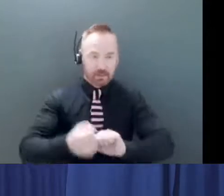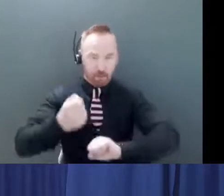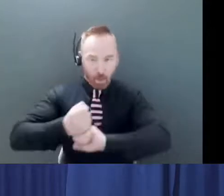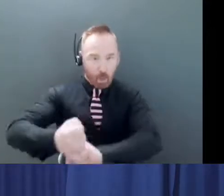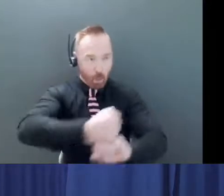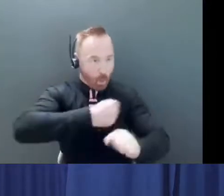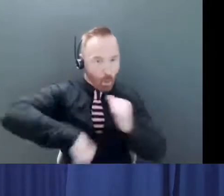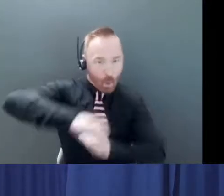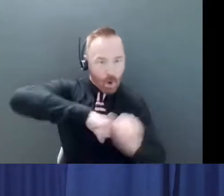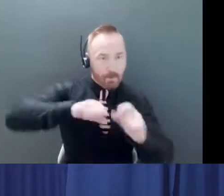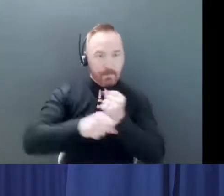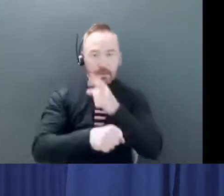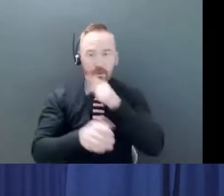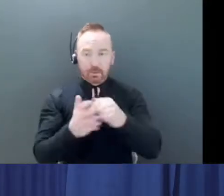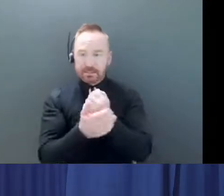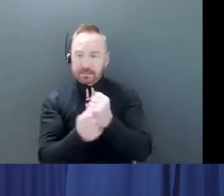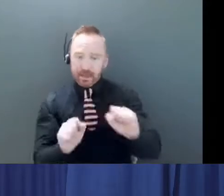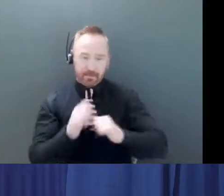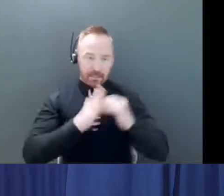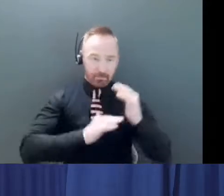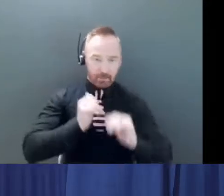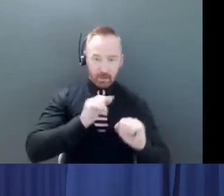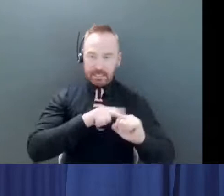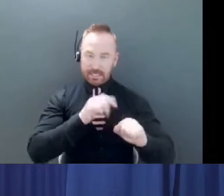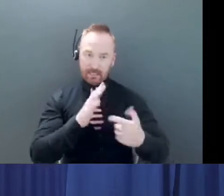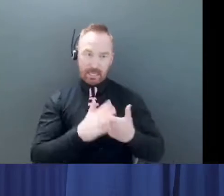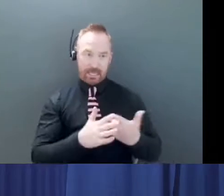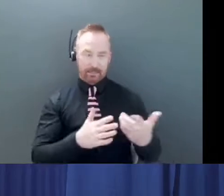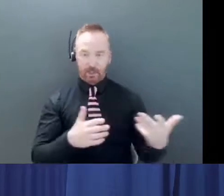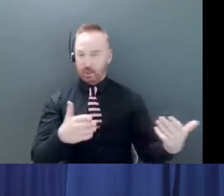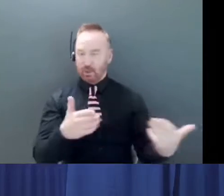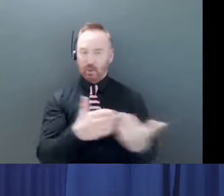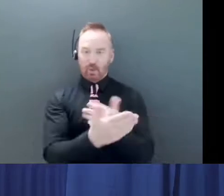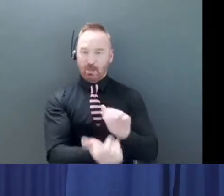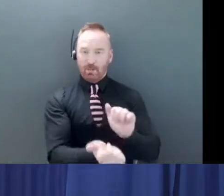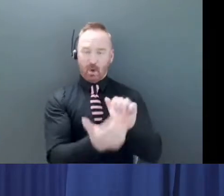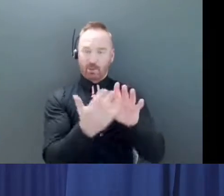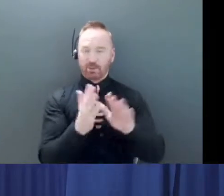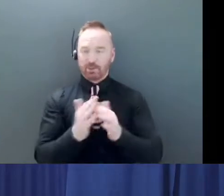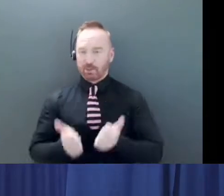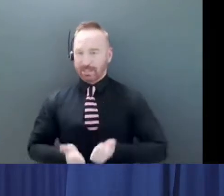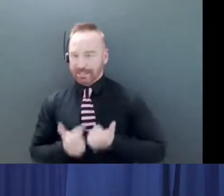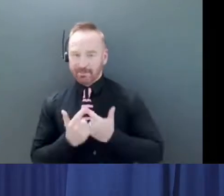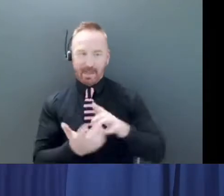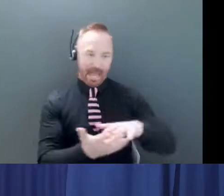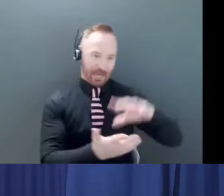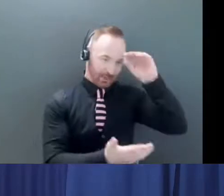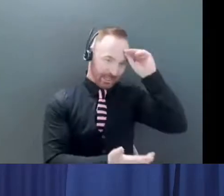safe and comfortable in this new way of living and learning. And I will take personal, I will